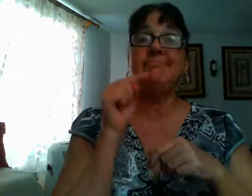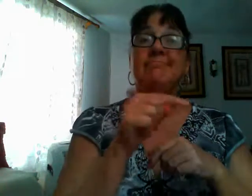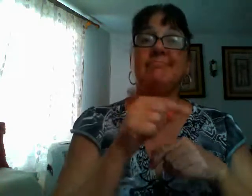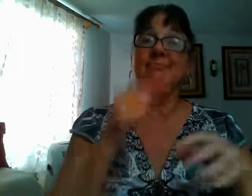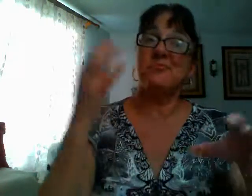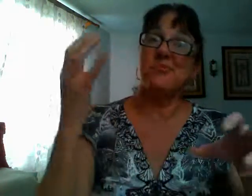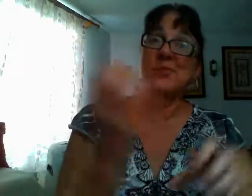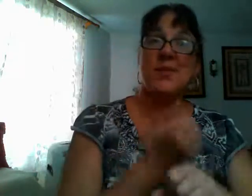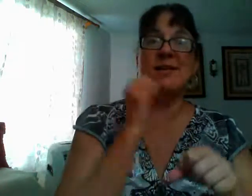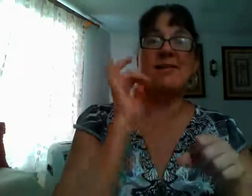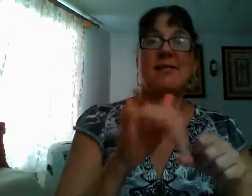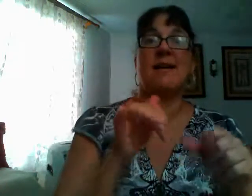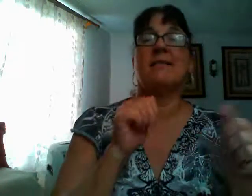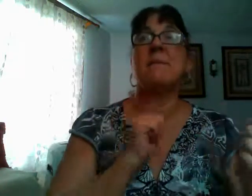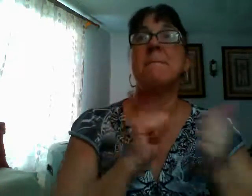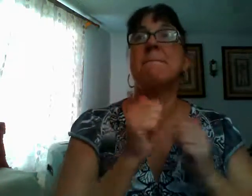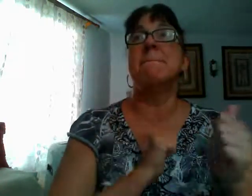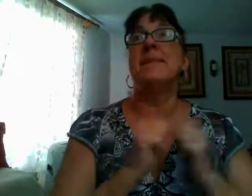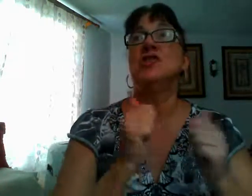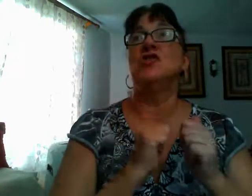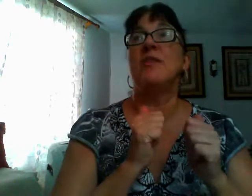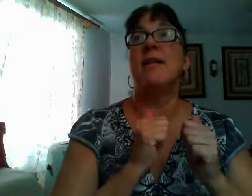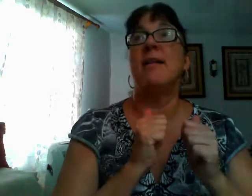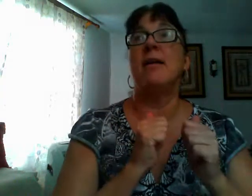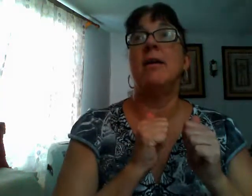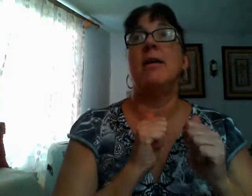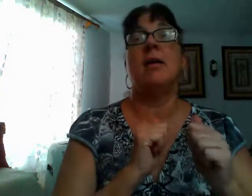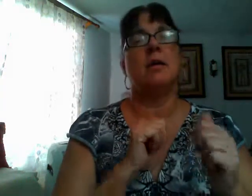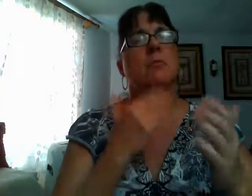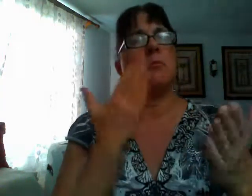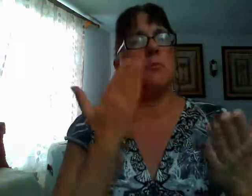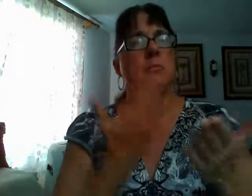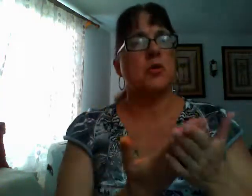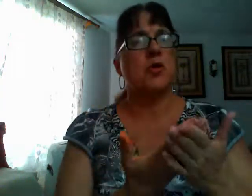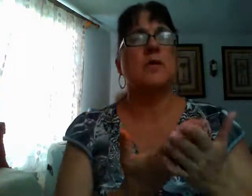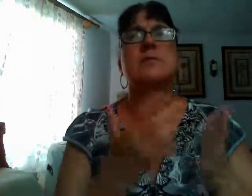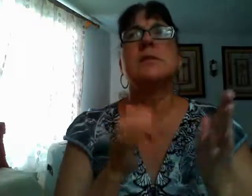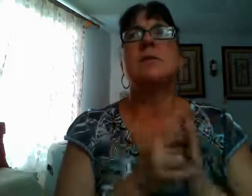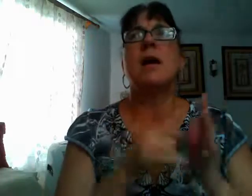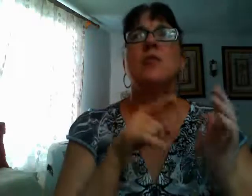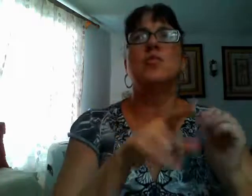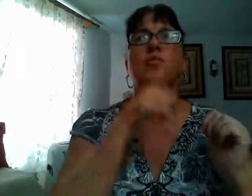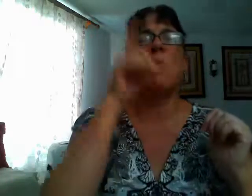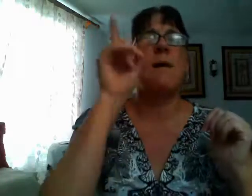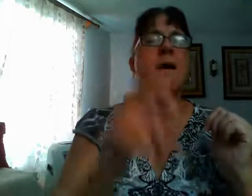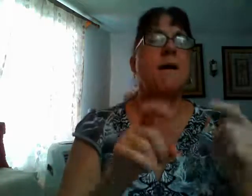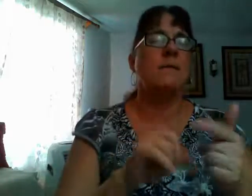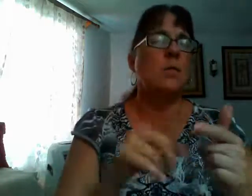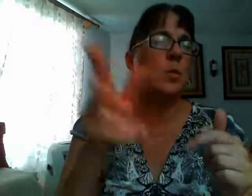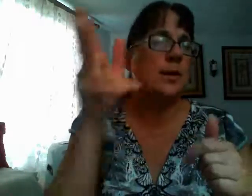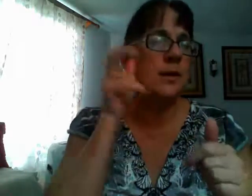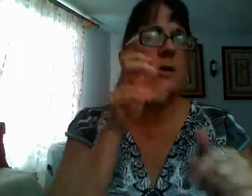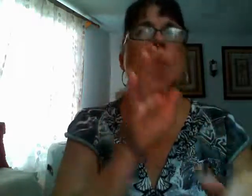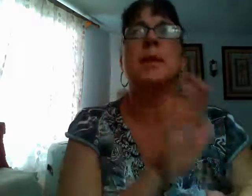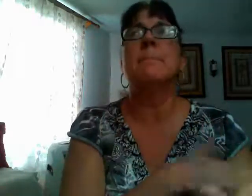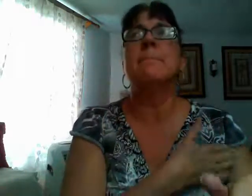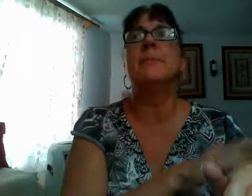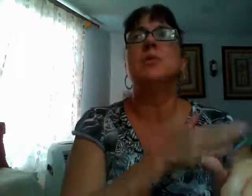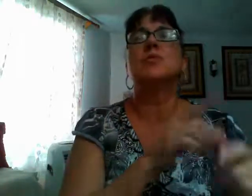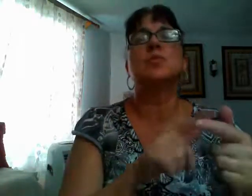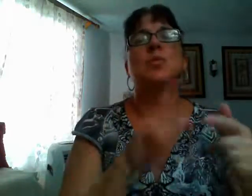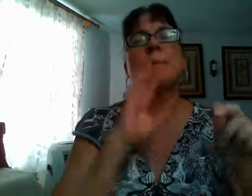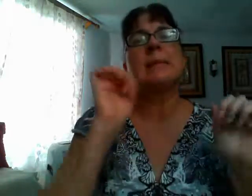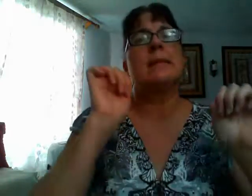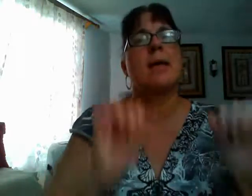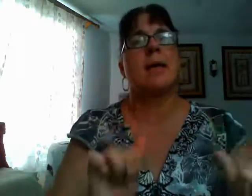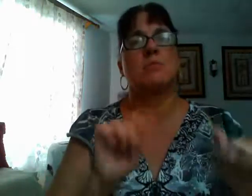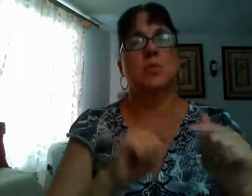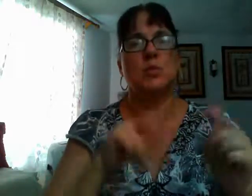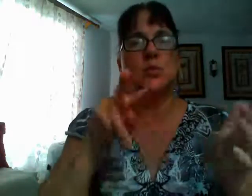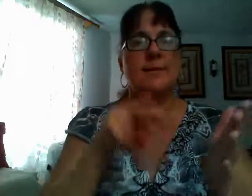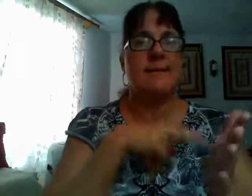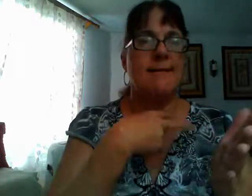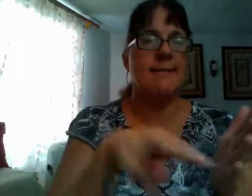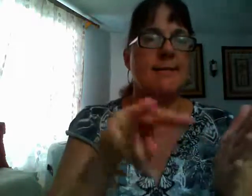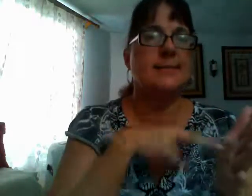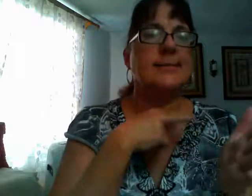They won and winning the competition proves you don’t have to hear the music to be able to dance.